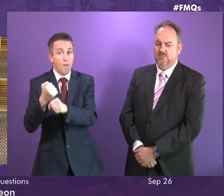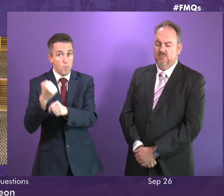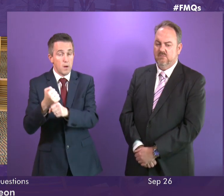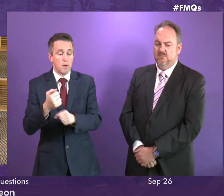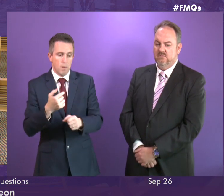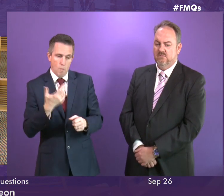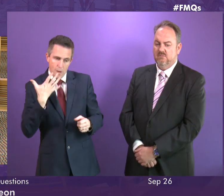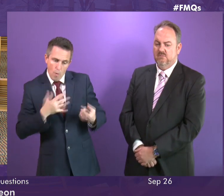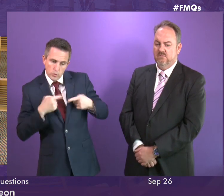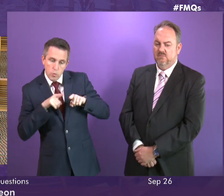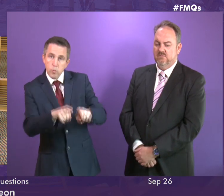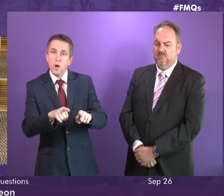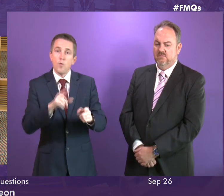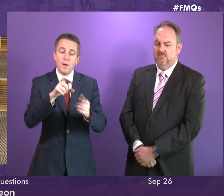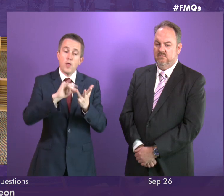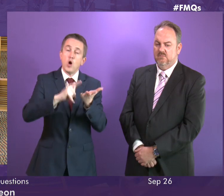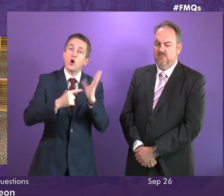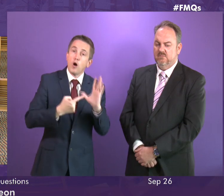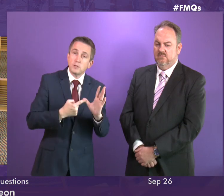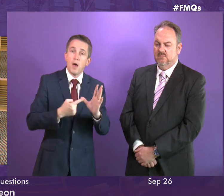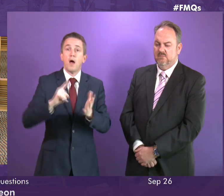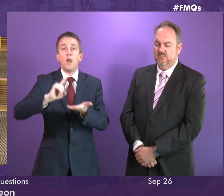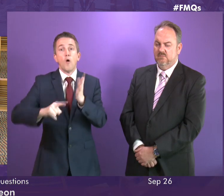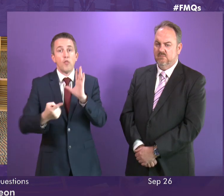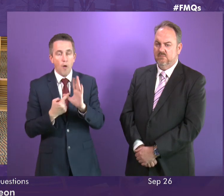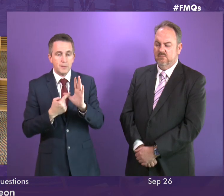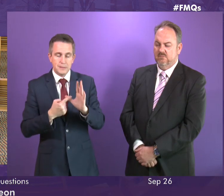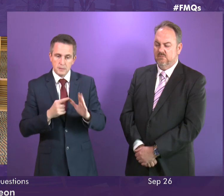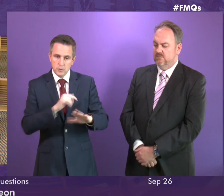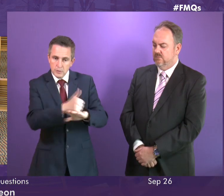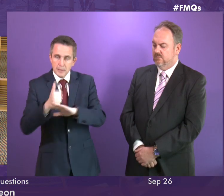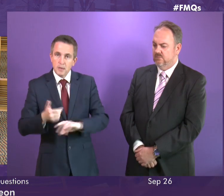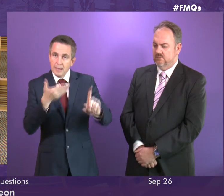closely with local government and COSLA to prioritise and target interventions so that,